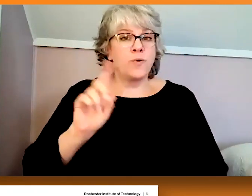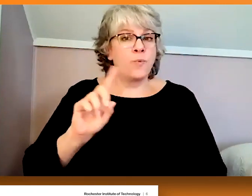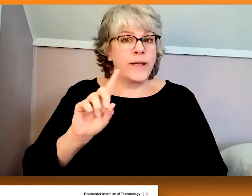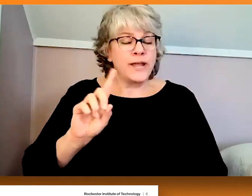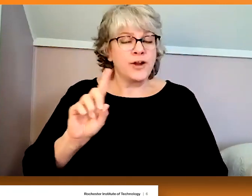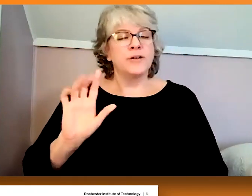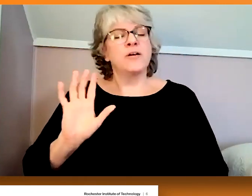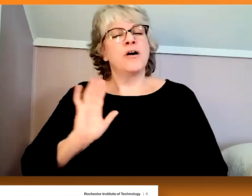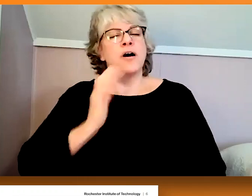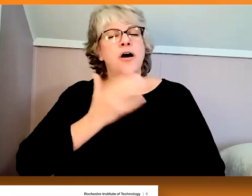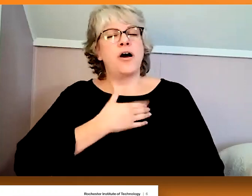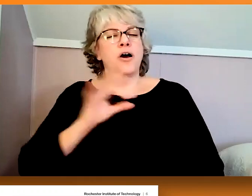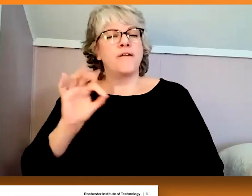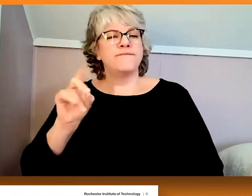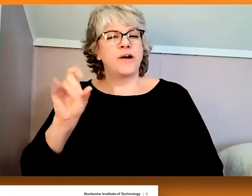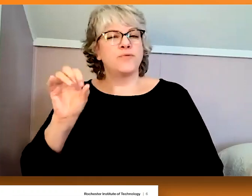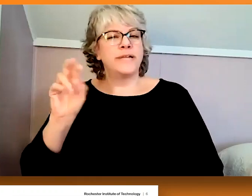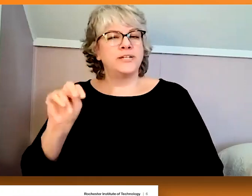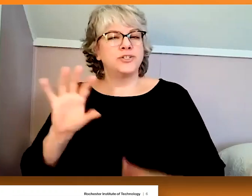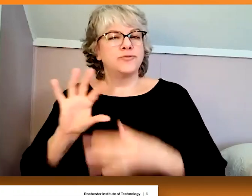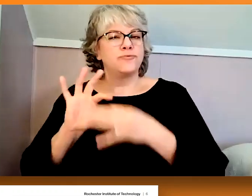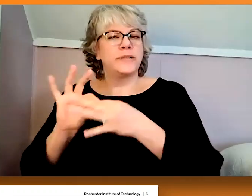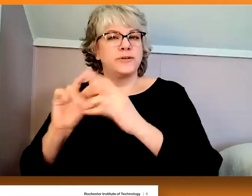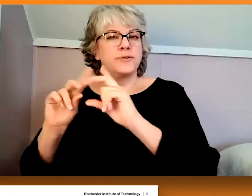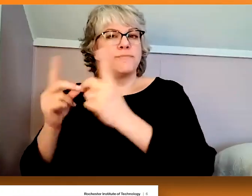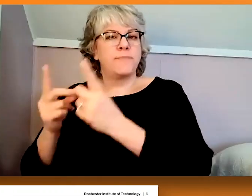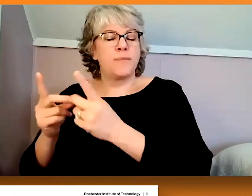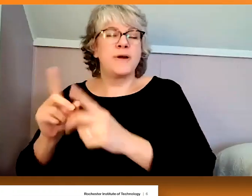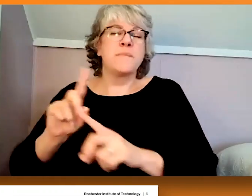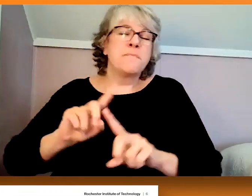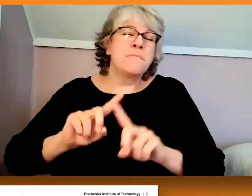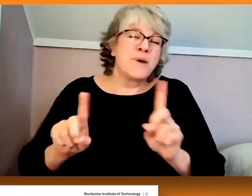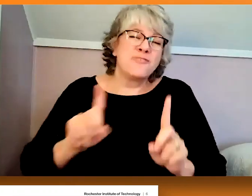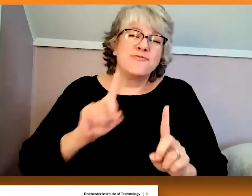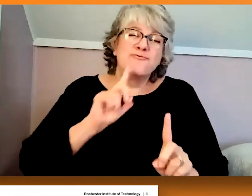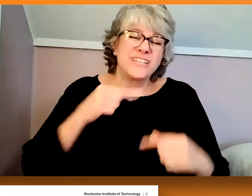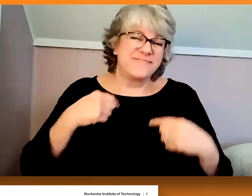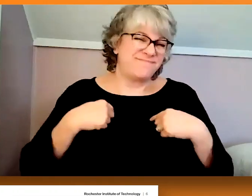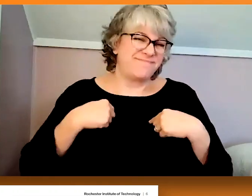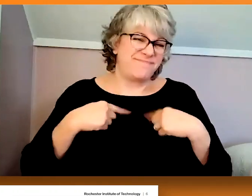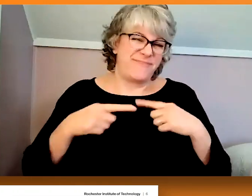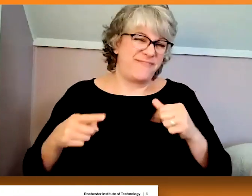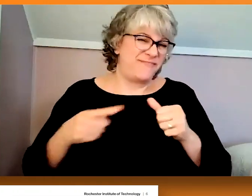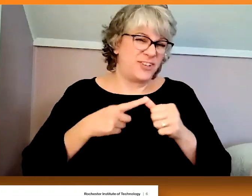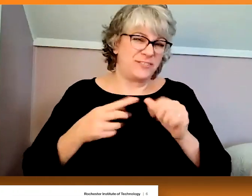for assistance, but I would say reach out to me first. I'm you're in-college resource.